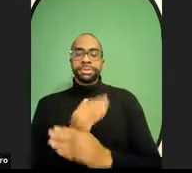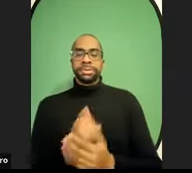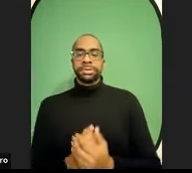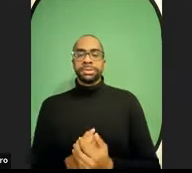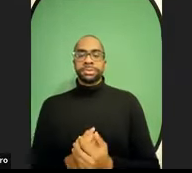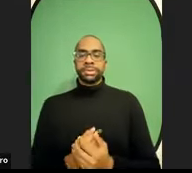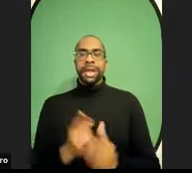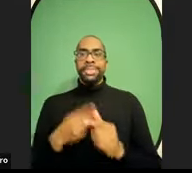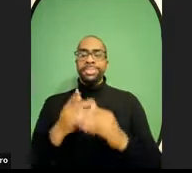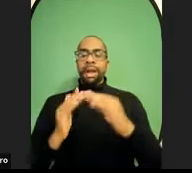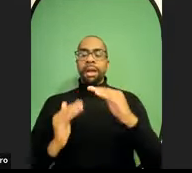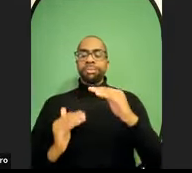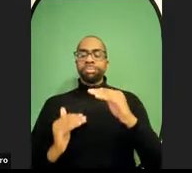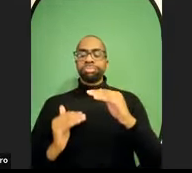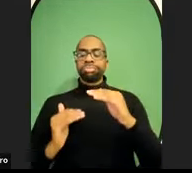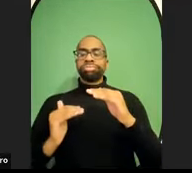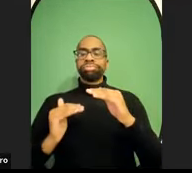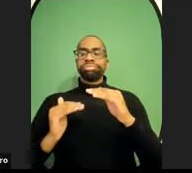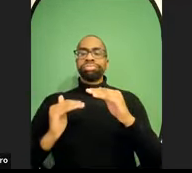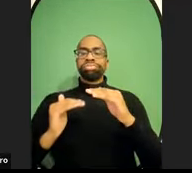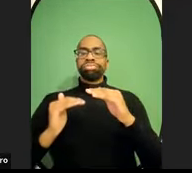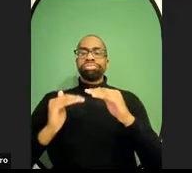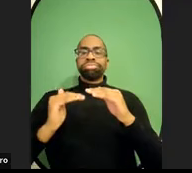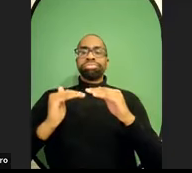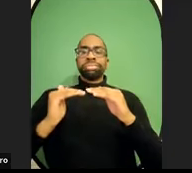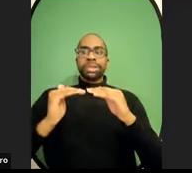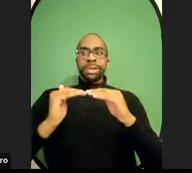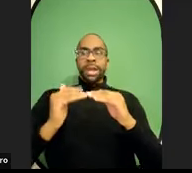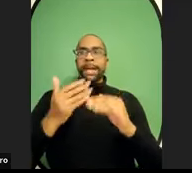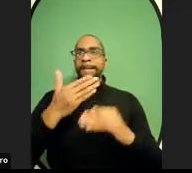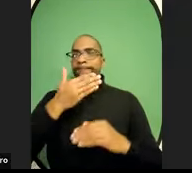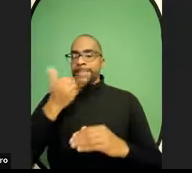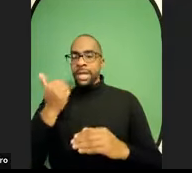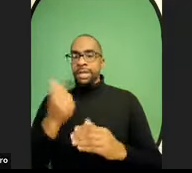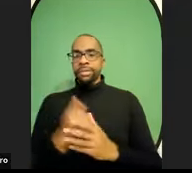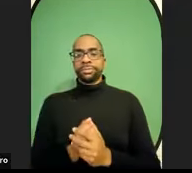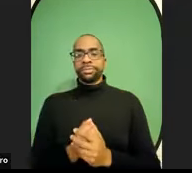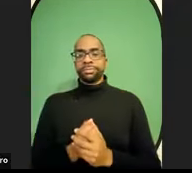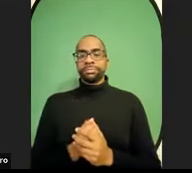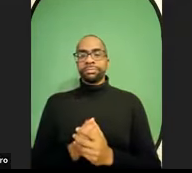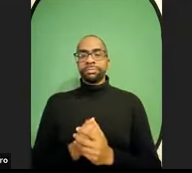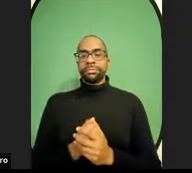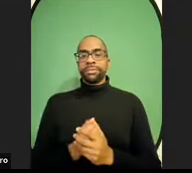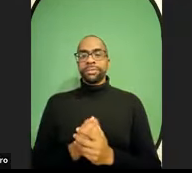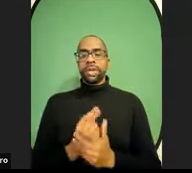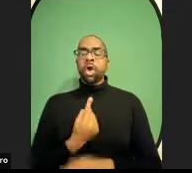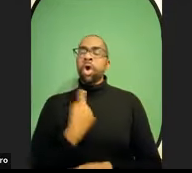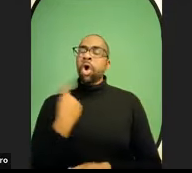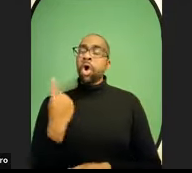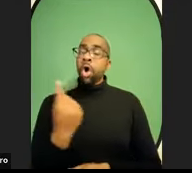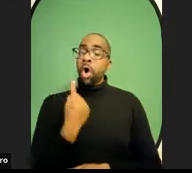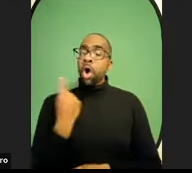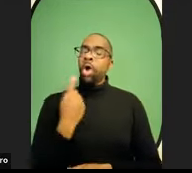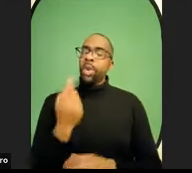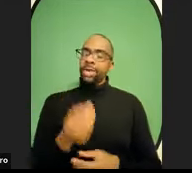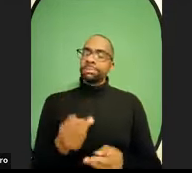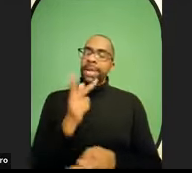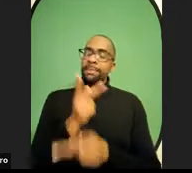actually more of those as of the vaccine. ne to try to get them to a better level and if that is the case of your family member you're.